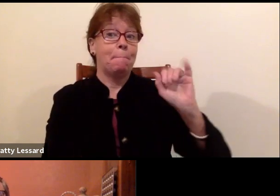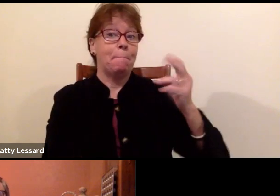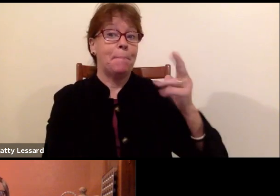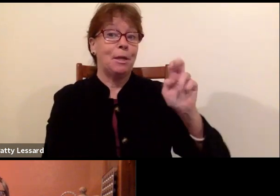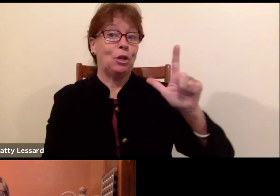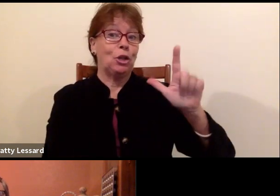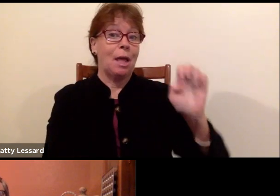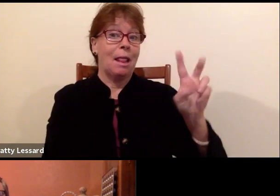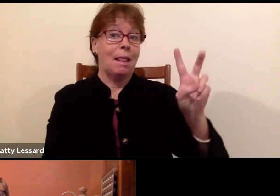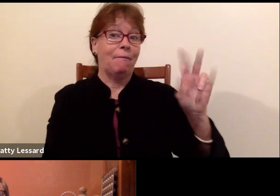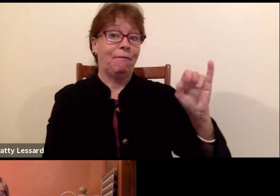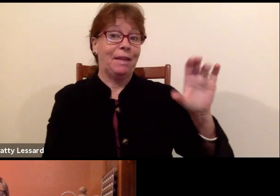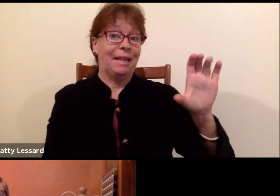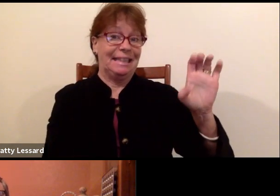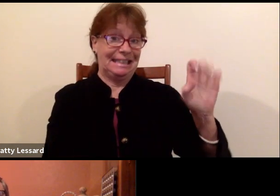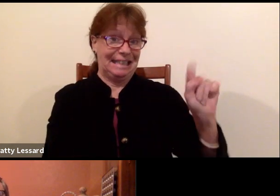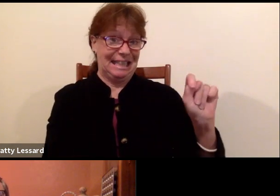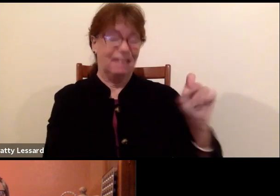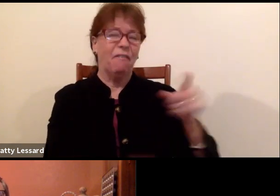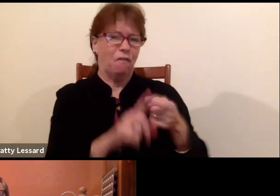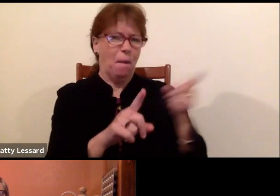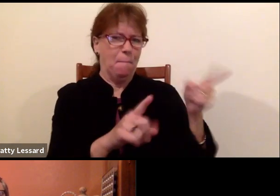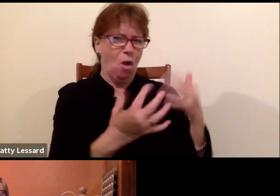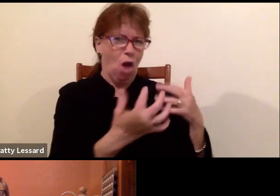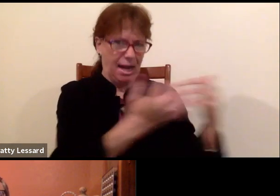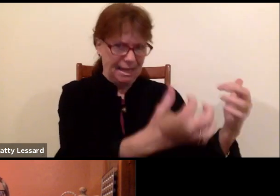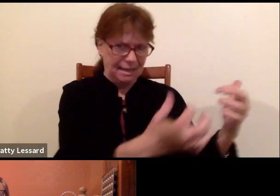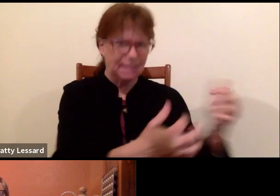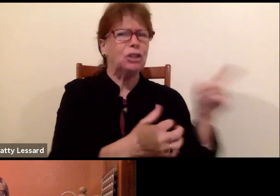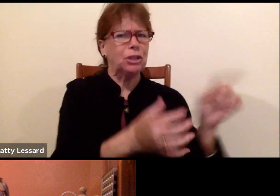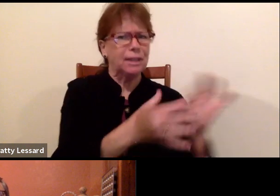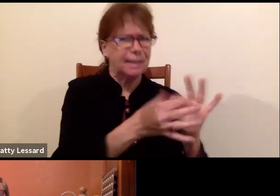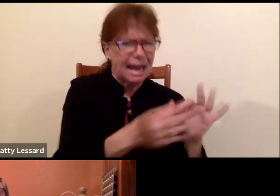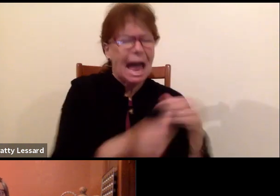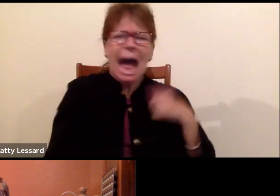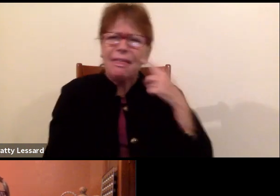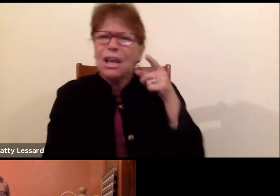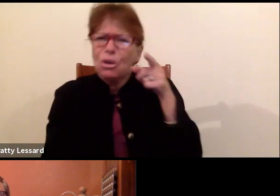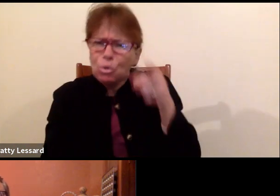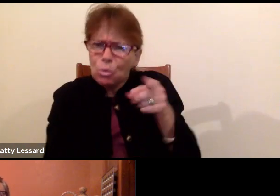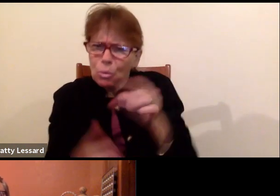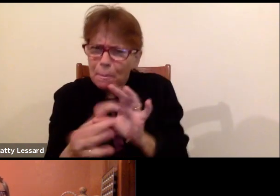You're highlighting so many of the things that we have talked about several times. And I wanted to bring up also that